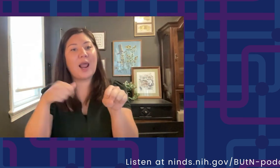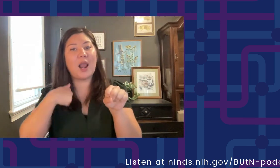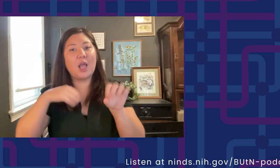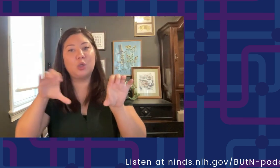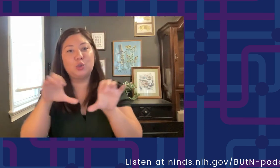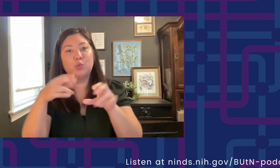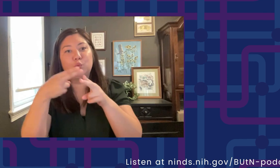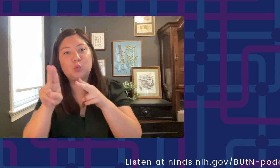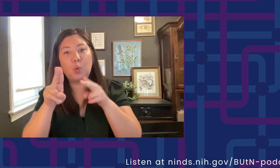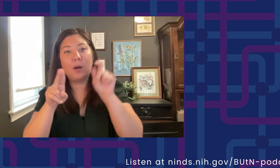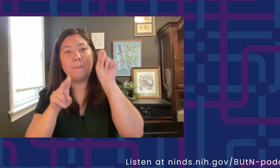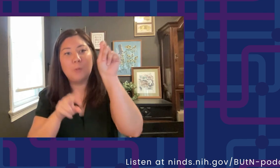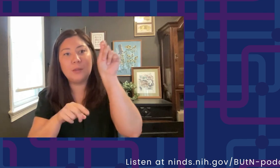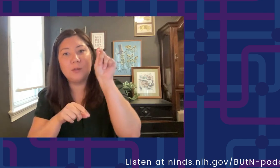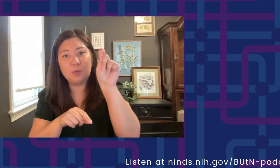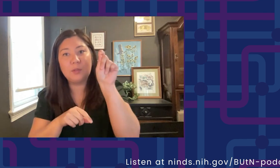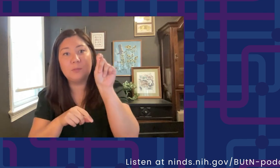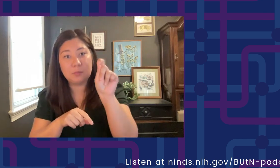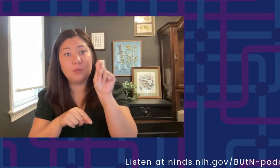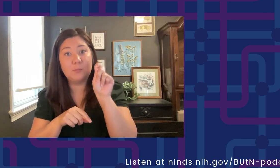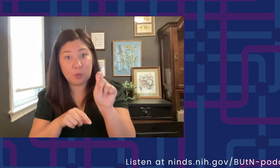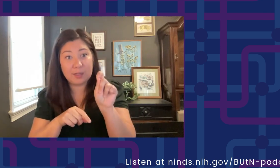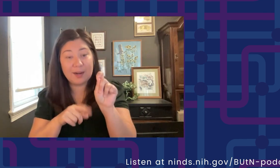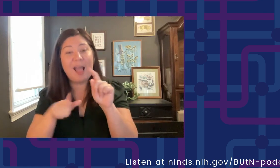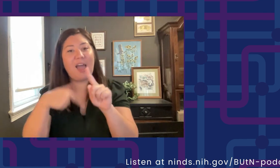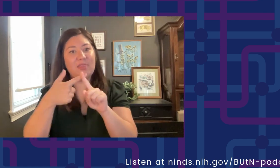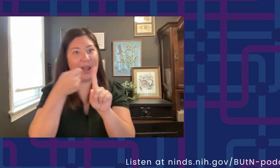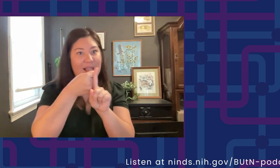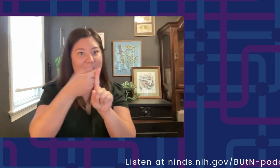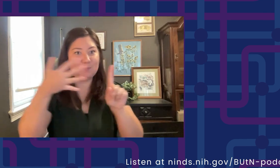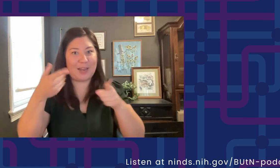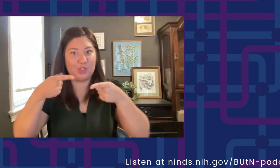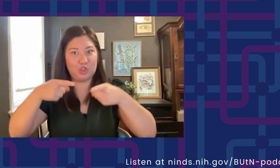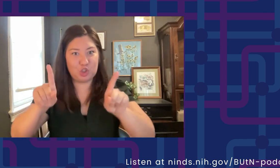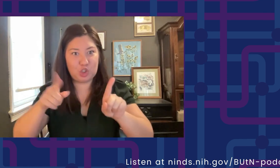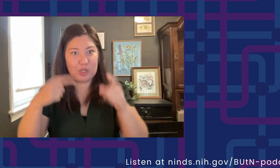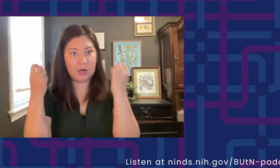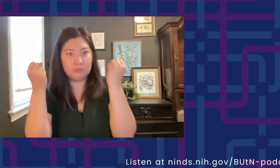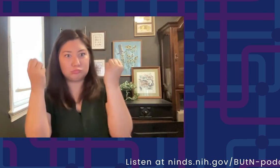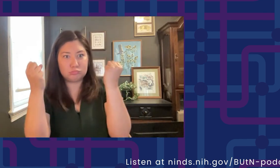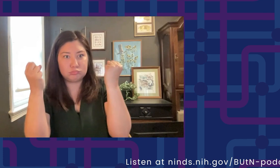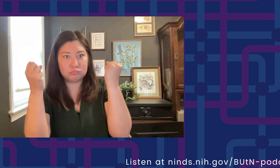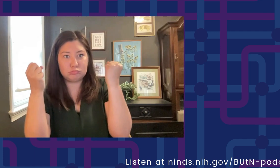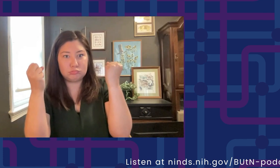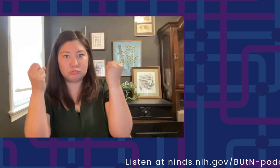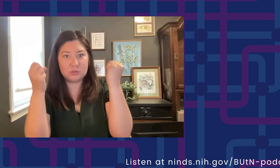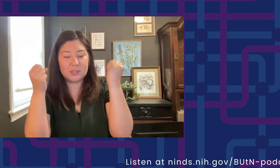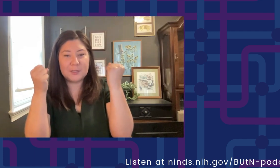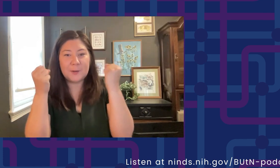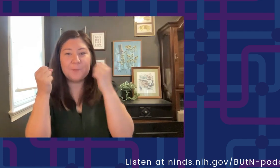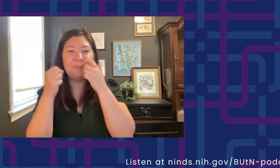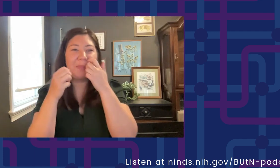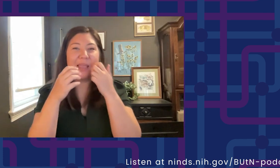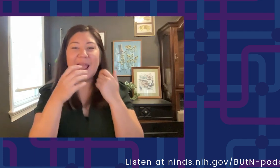Do I need a full sentence or can I do shorter bullet points? And then I can expand on that while I'm presenting.